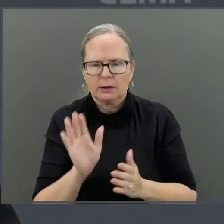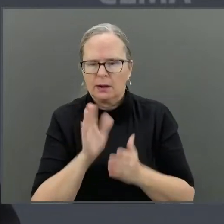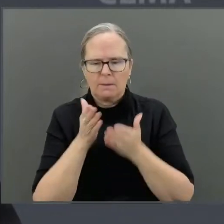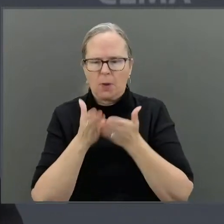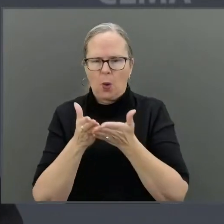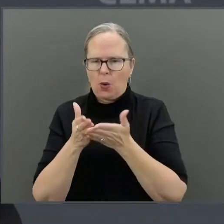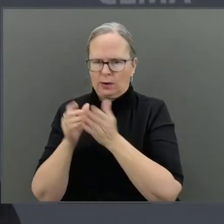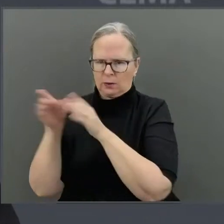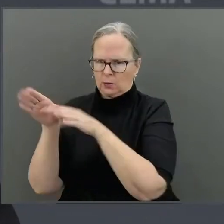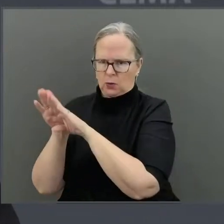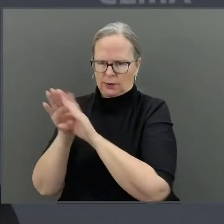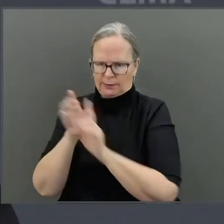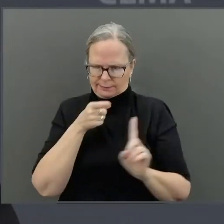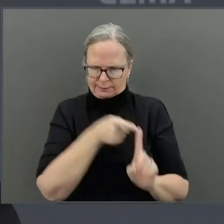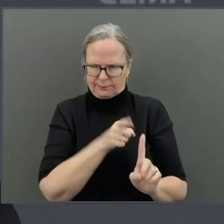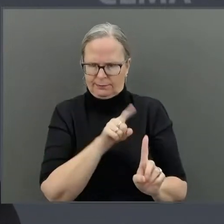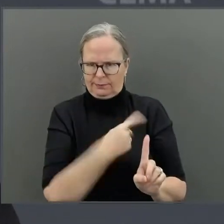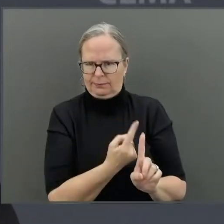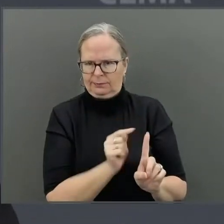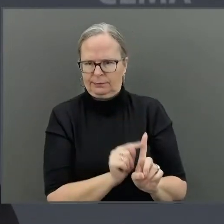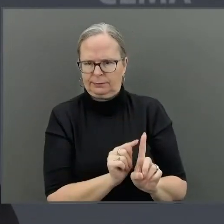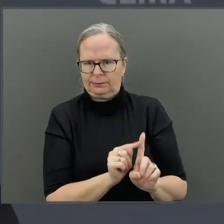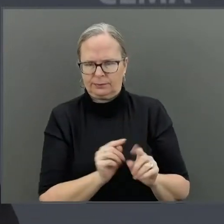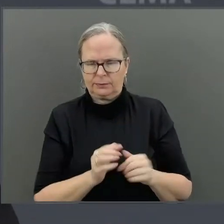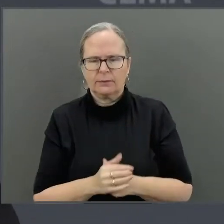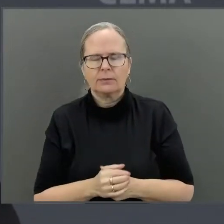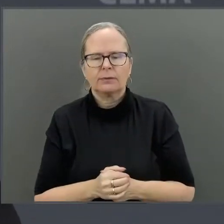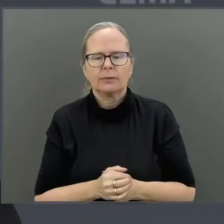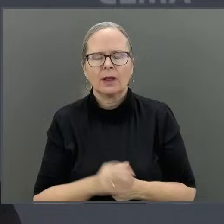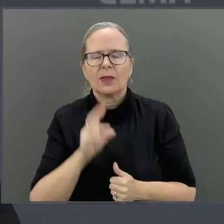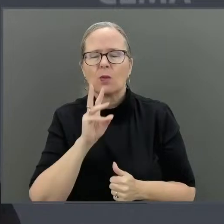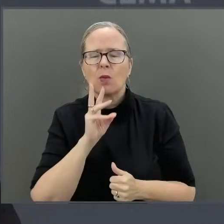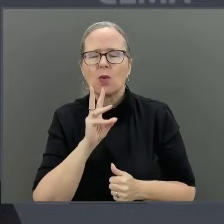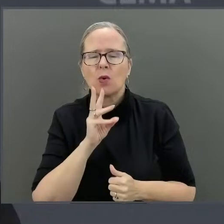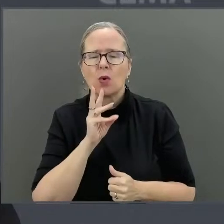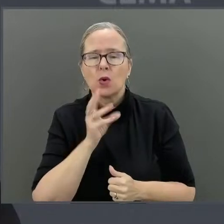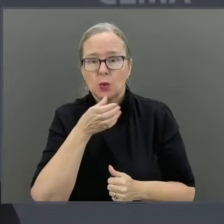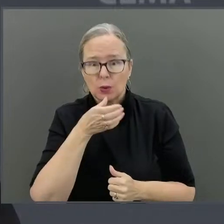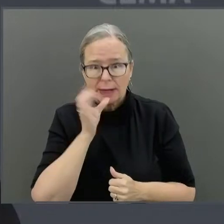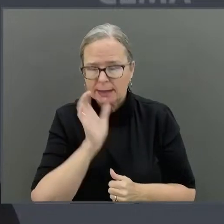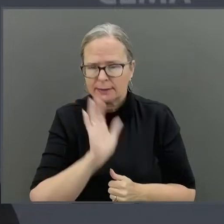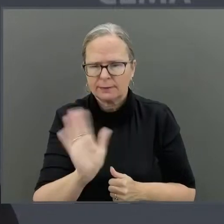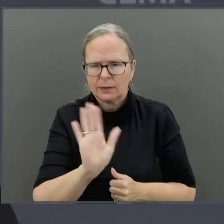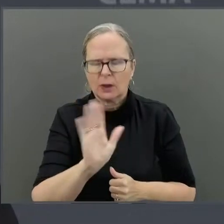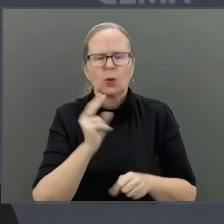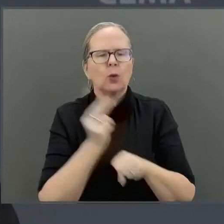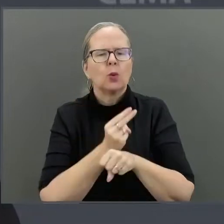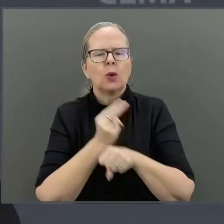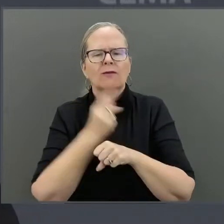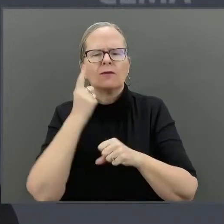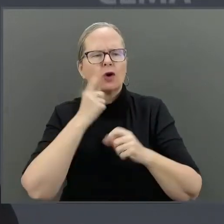water is only for contractors with active development agreements and permits commercial